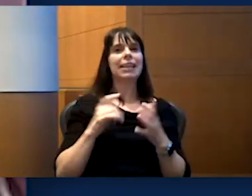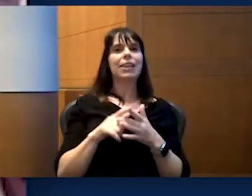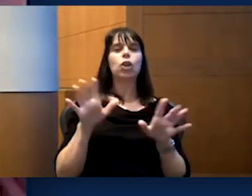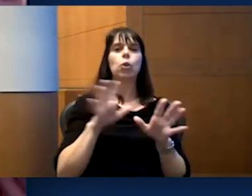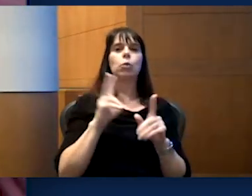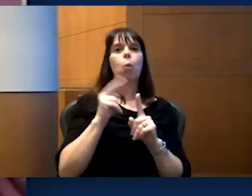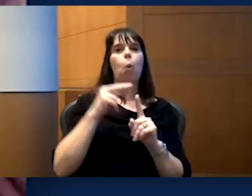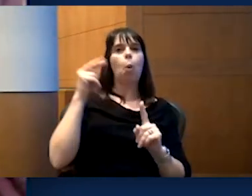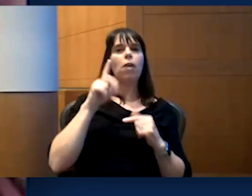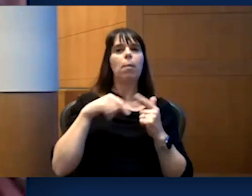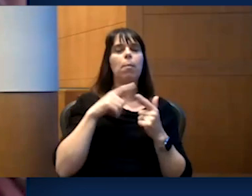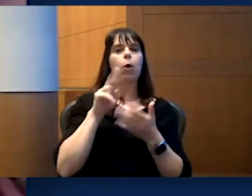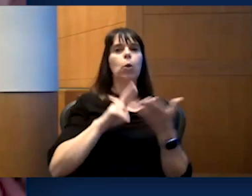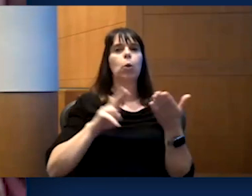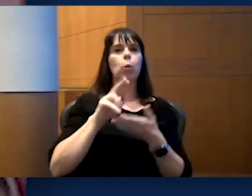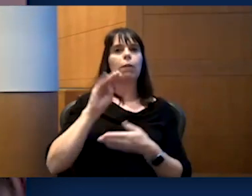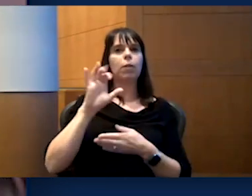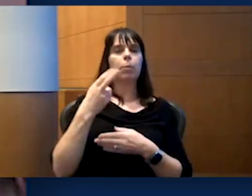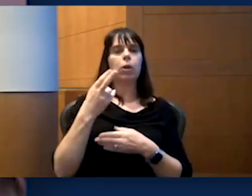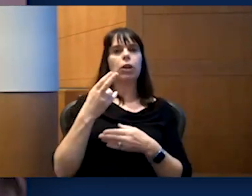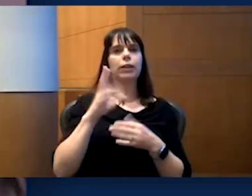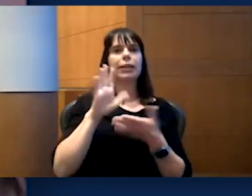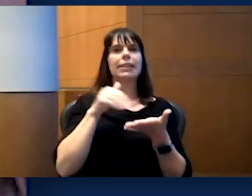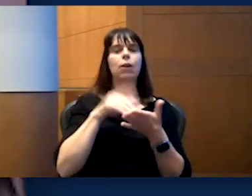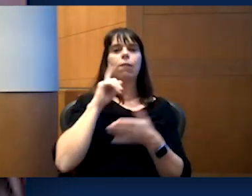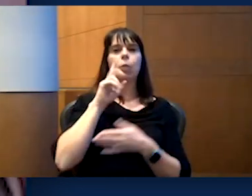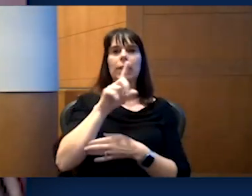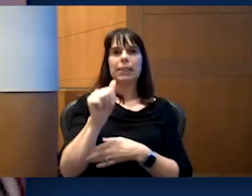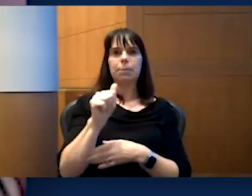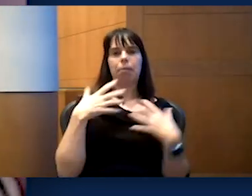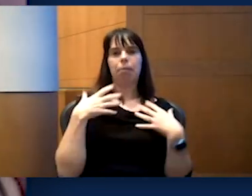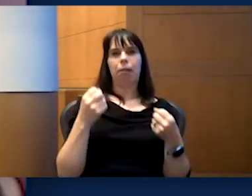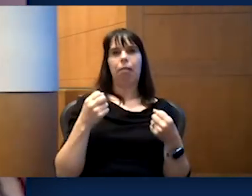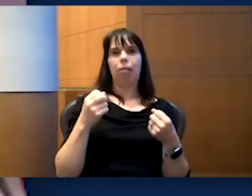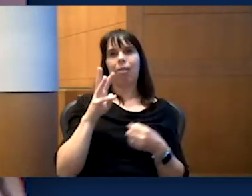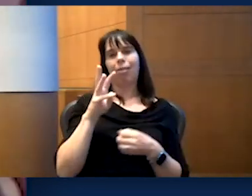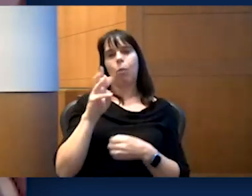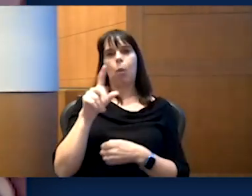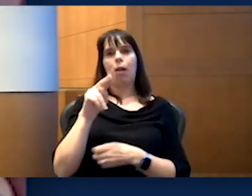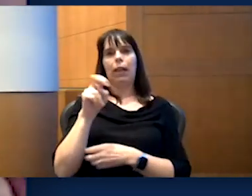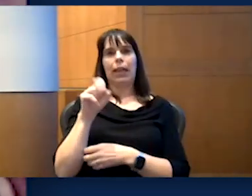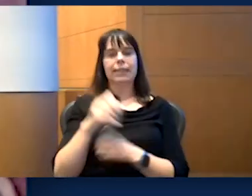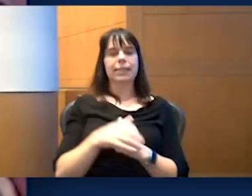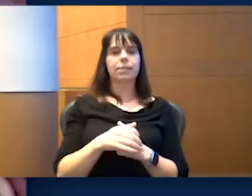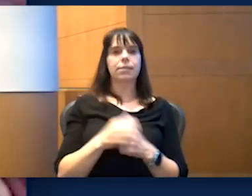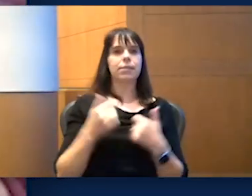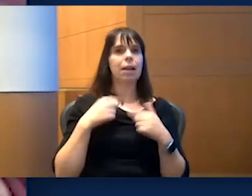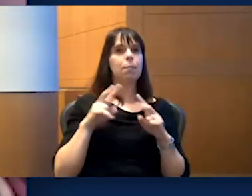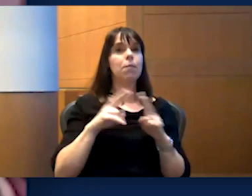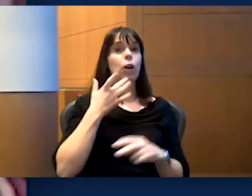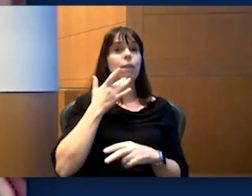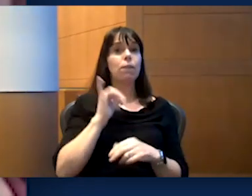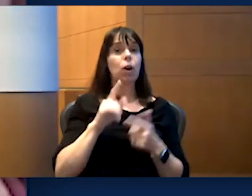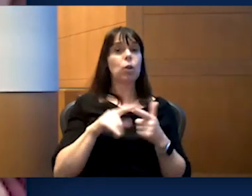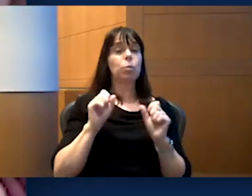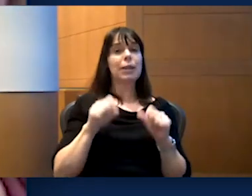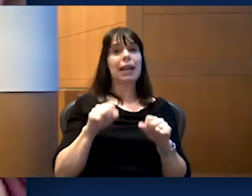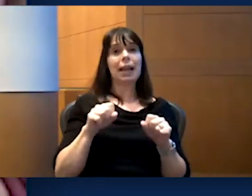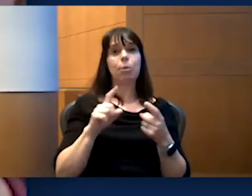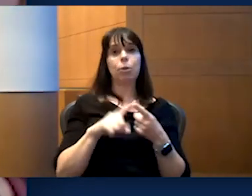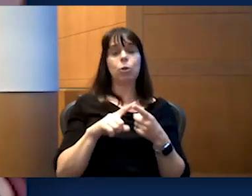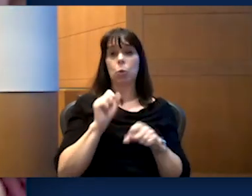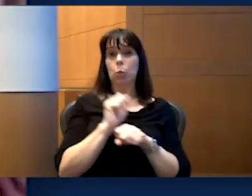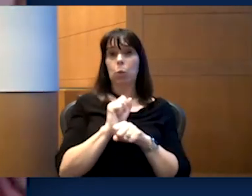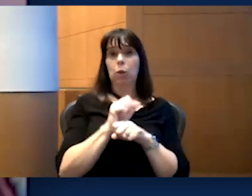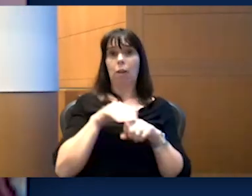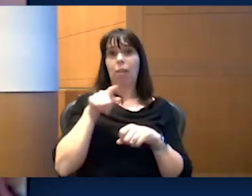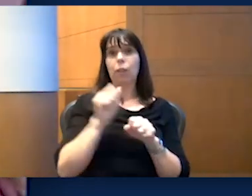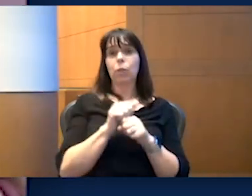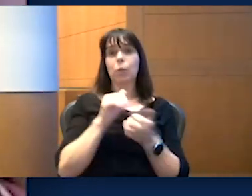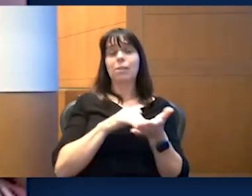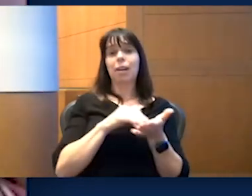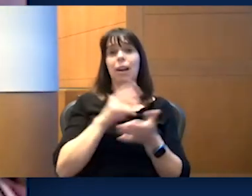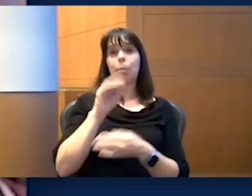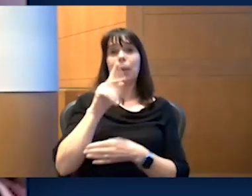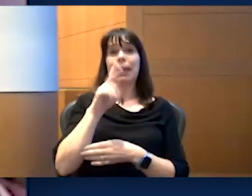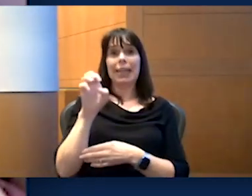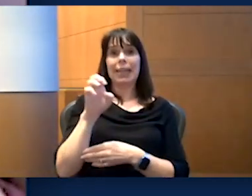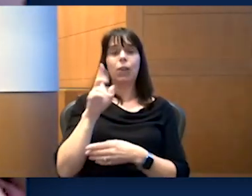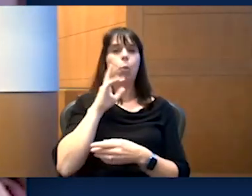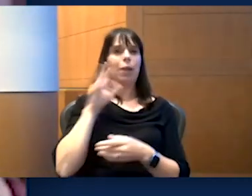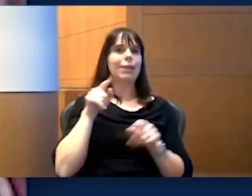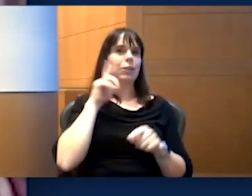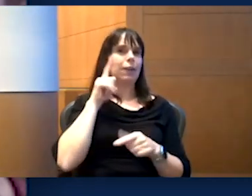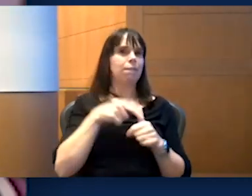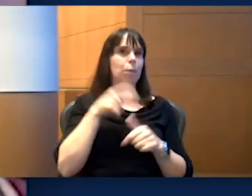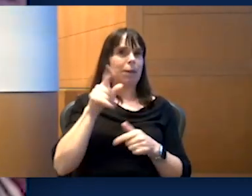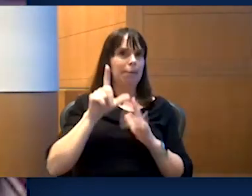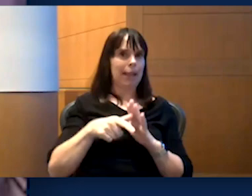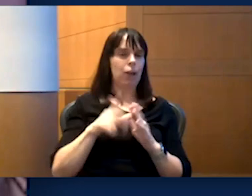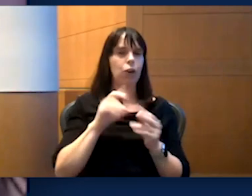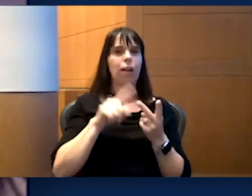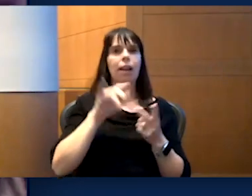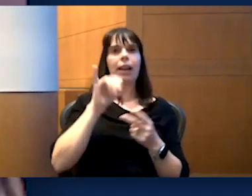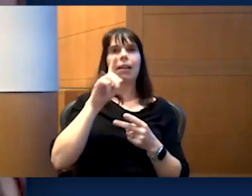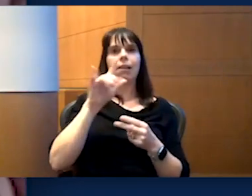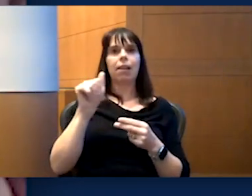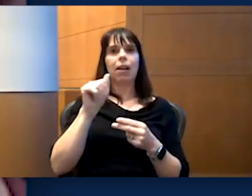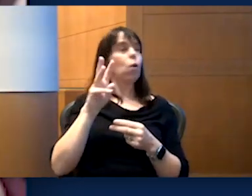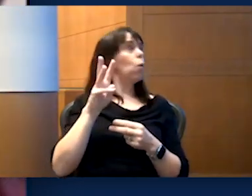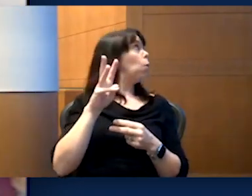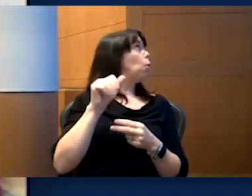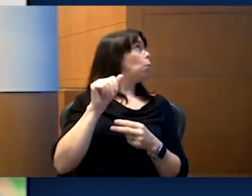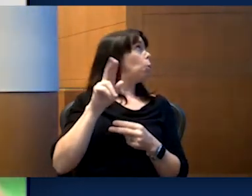I am very fortunate to be able to be working on this with Dr. Michael McKee, who you'll hear from later, as well as India Foy, who's our new manager.